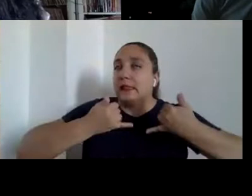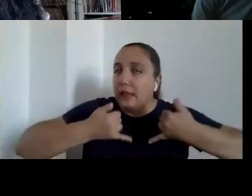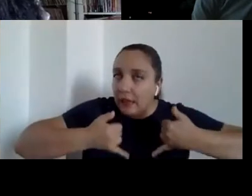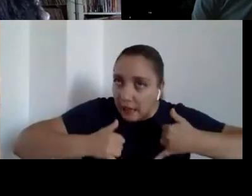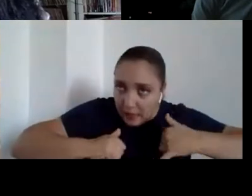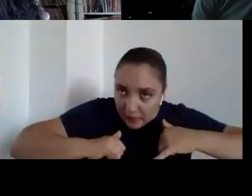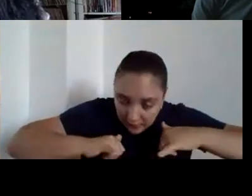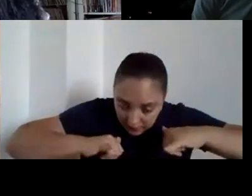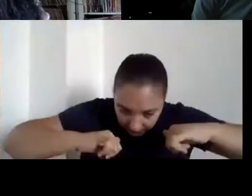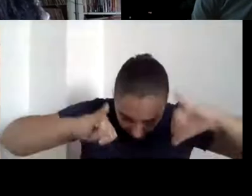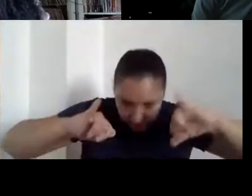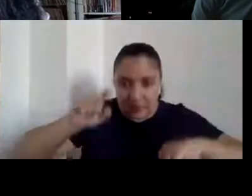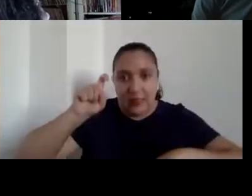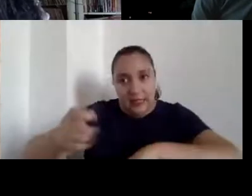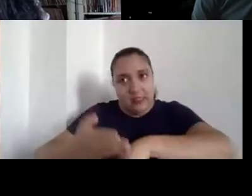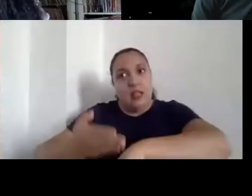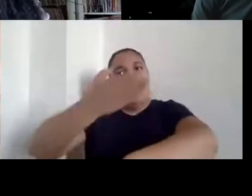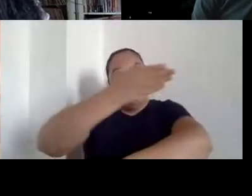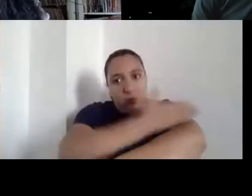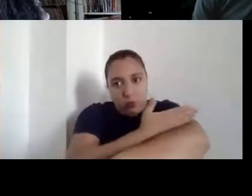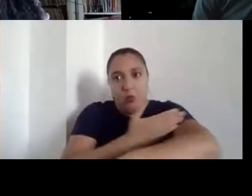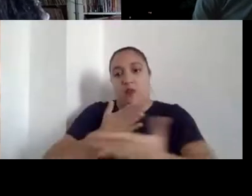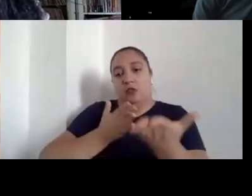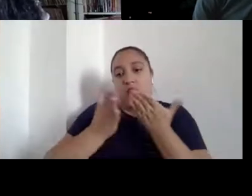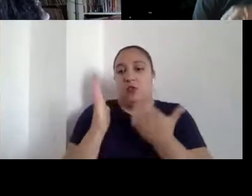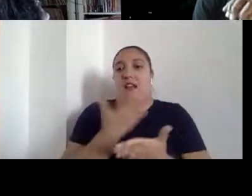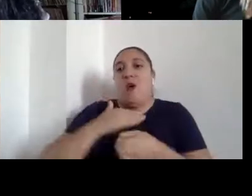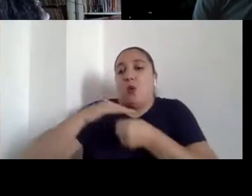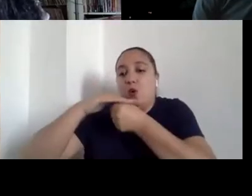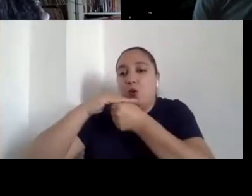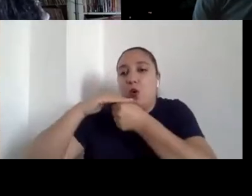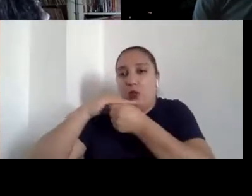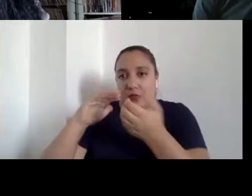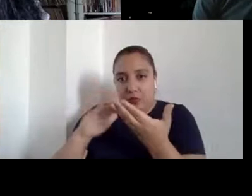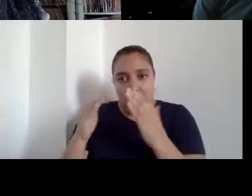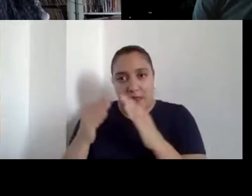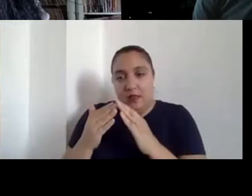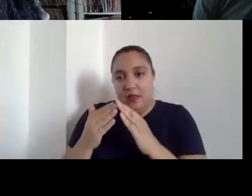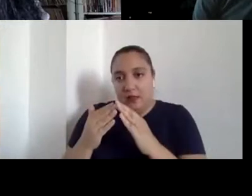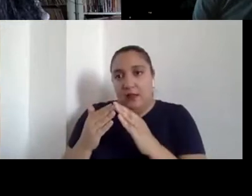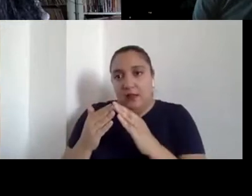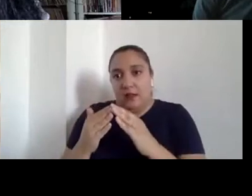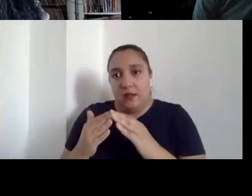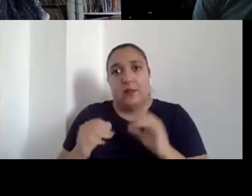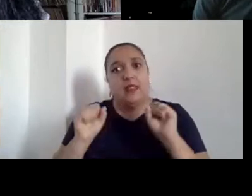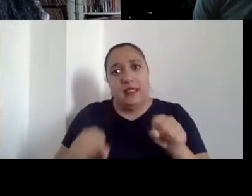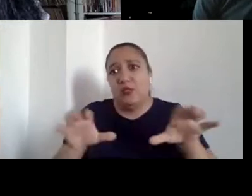we could do a lot. We have a lot of resources. We could do a ton as far as getting folks